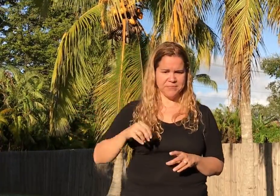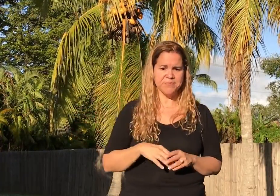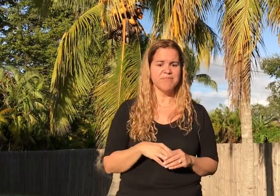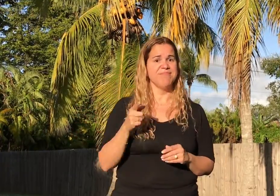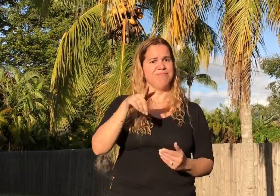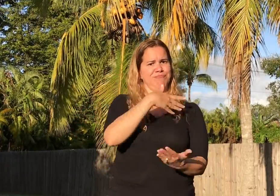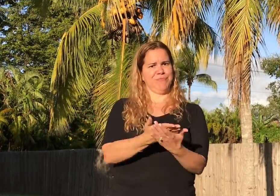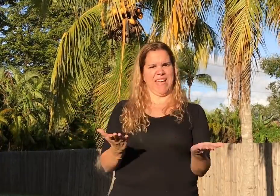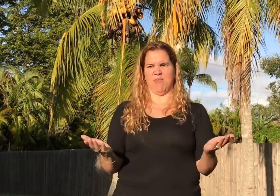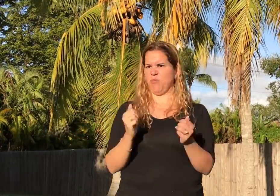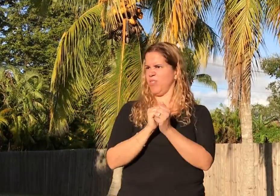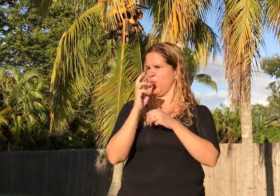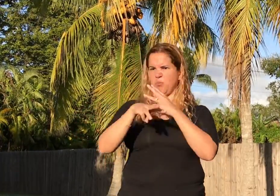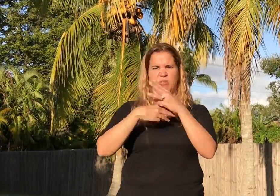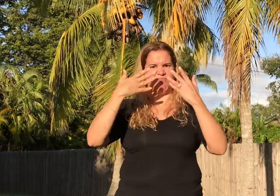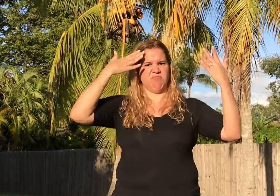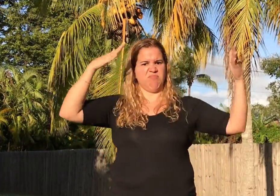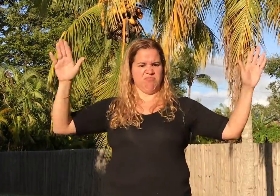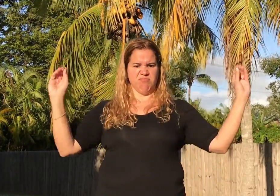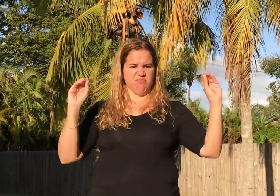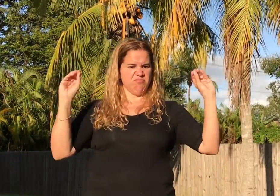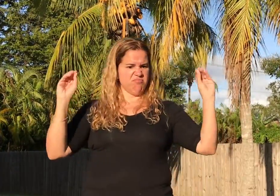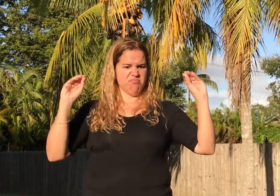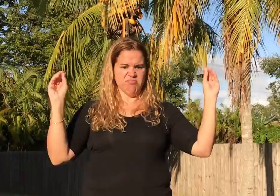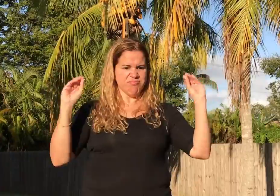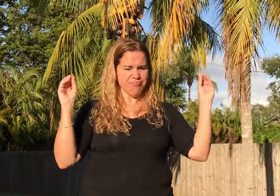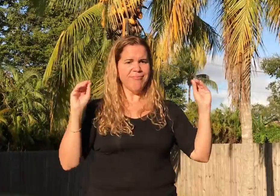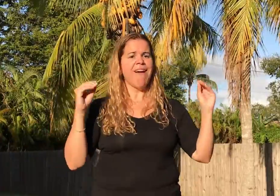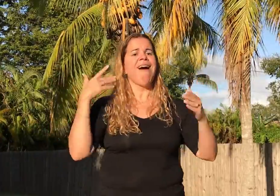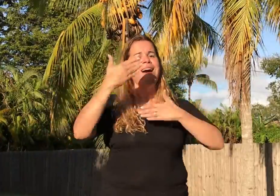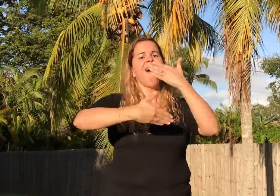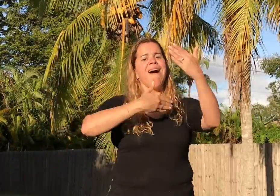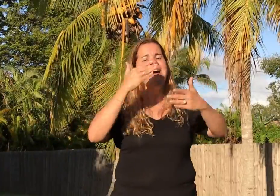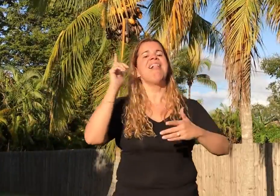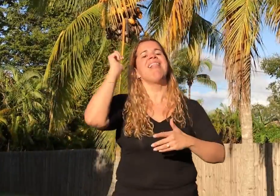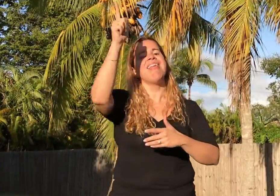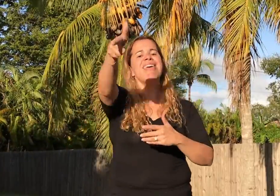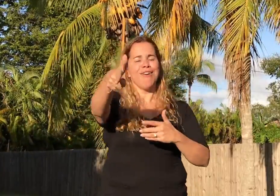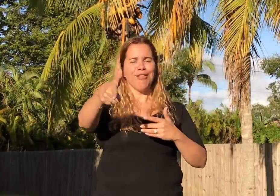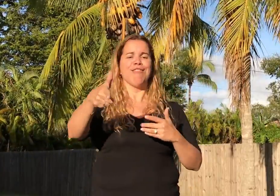, into a world she knew nothing about, away from the only family she had ever known.